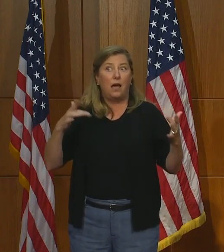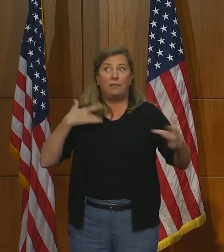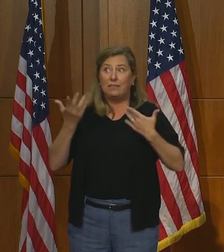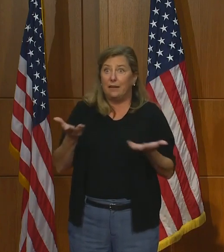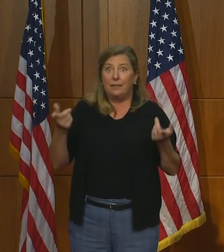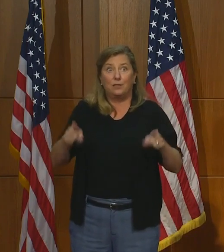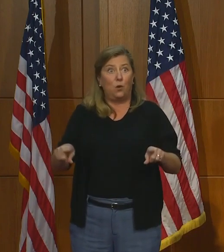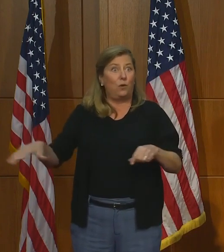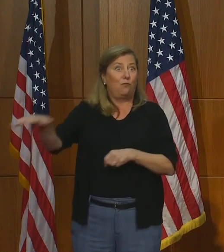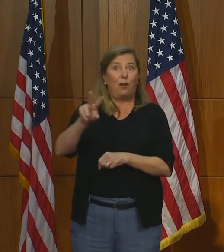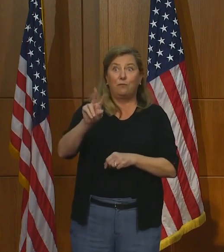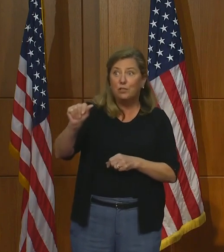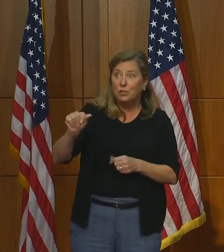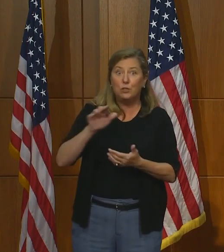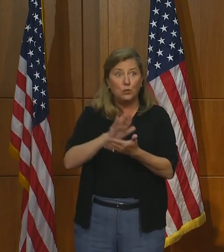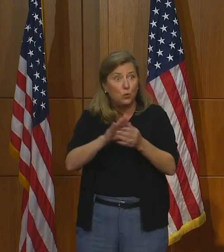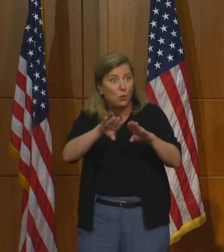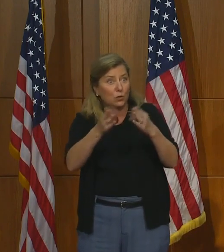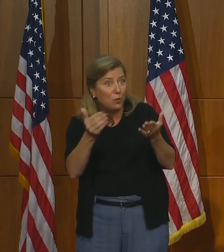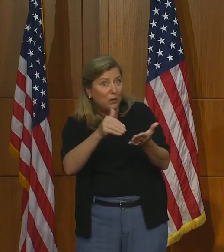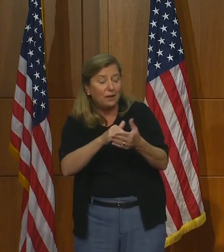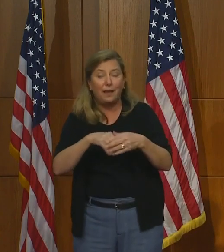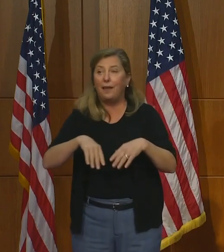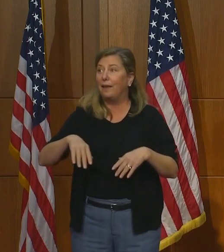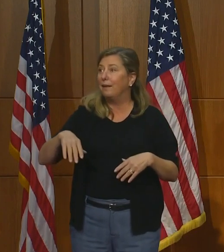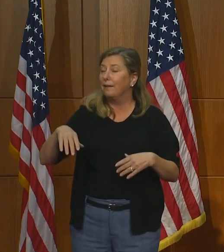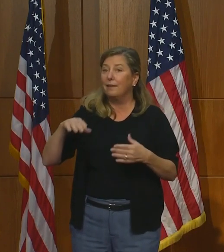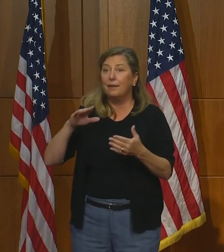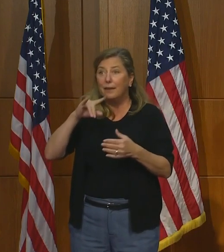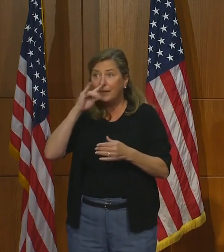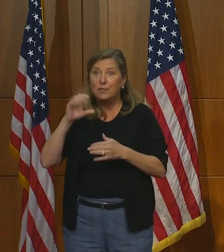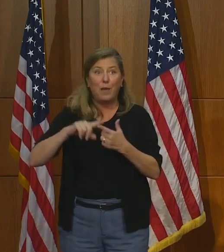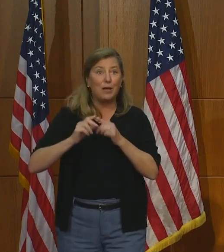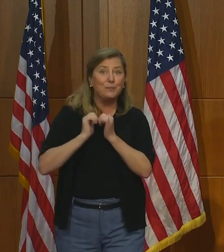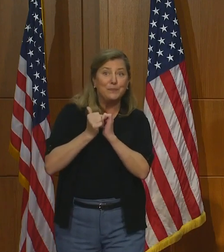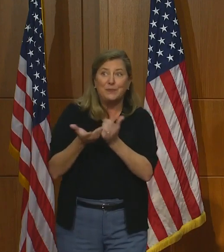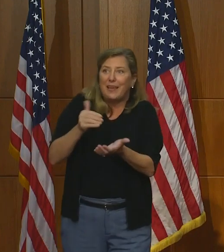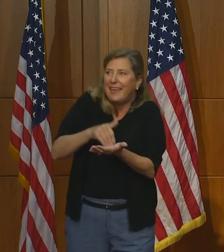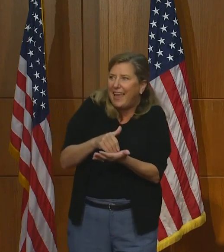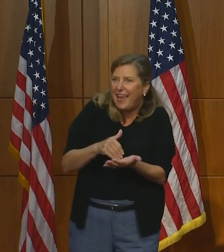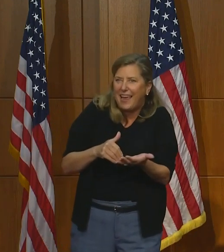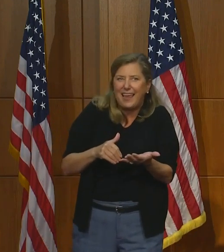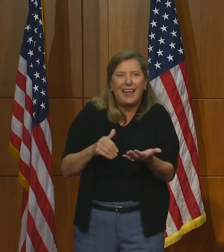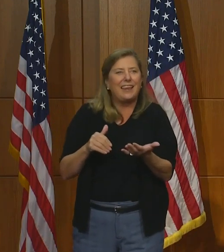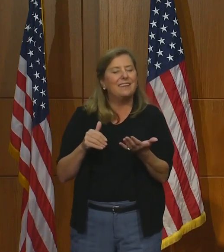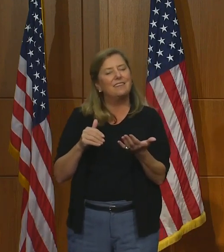ALL SO MUCH AND- AGAIN I. THE YOU ALL BEING US TODAY I THINK THEY CEMEX. THING GOING ON IN VIRGINIA WITH. REOPENING OUR